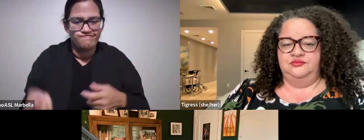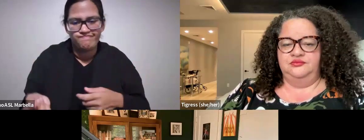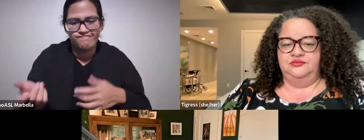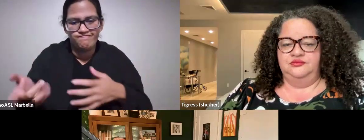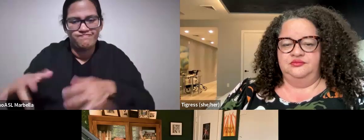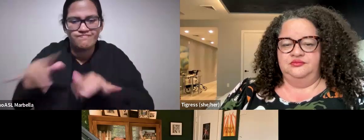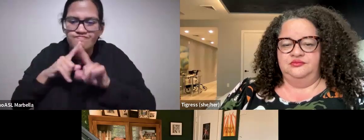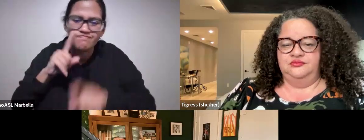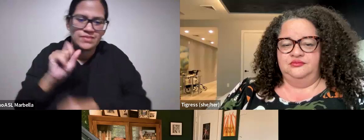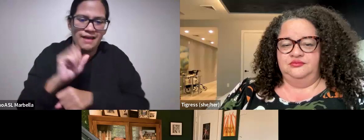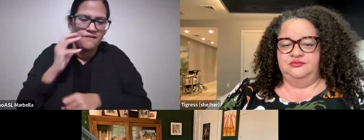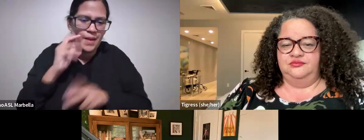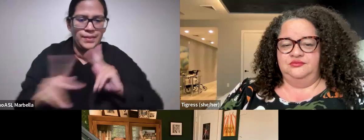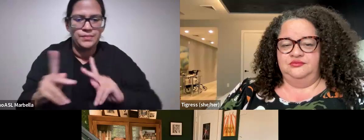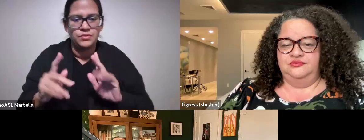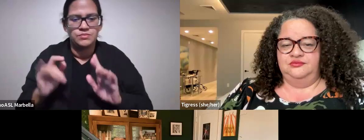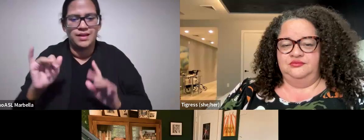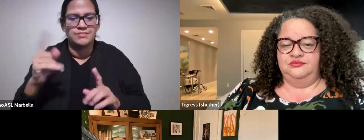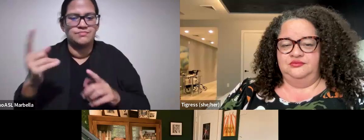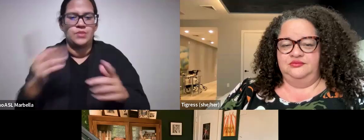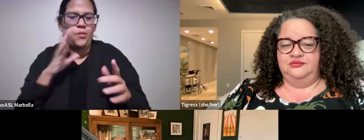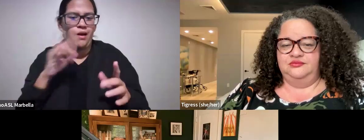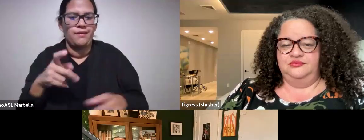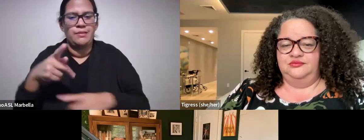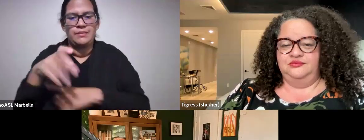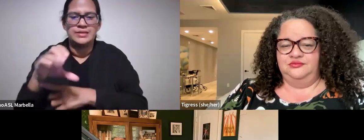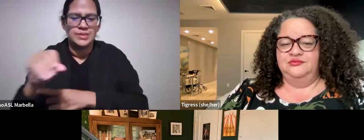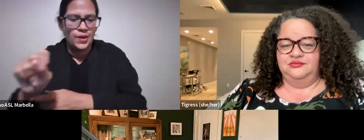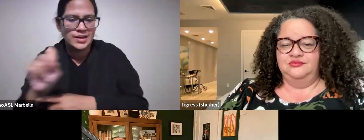someone's got to be like, Hey, PCOS is also a thing. Hey,